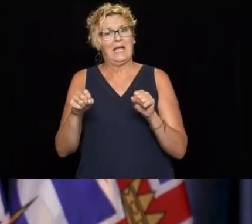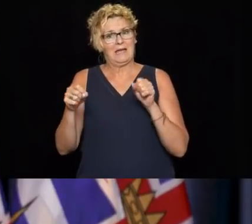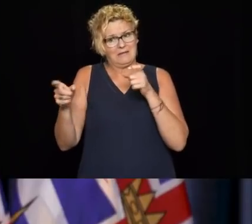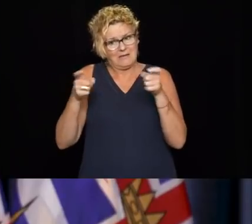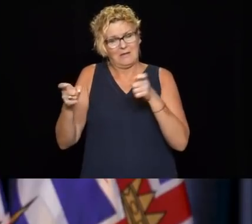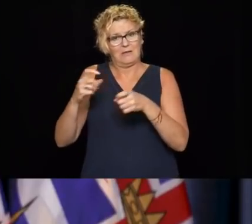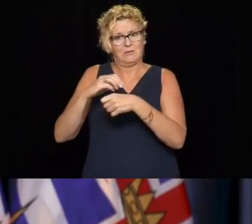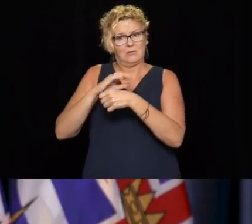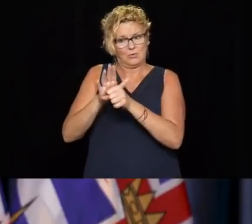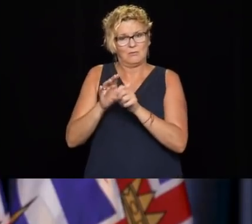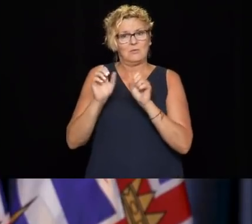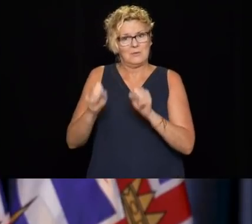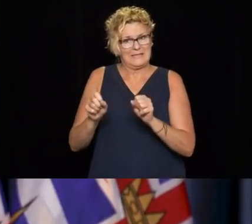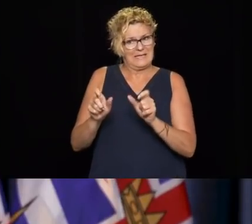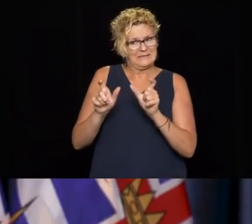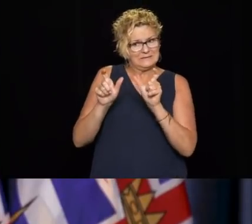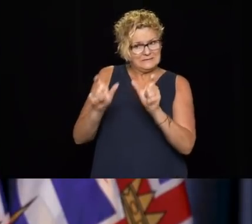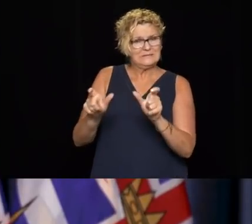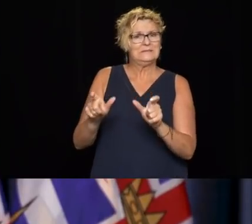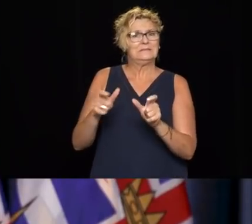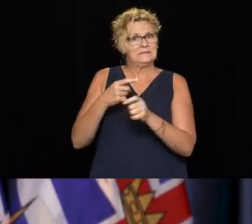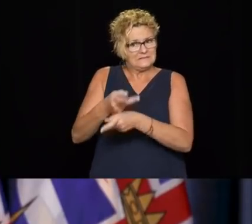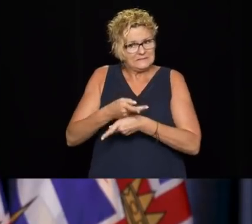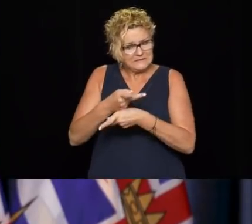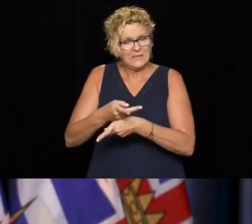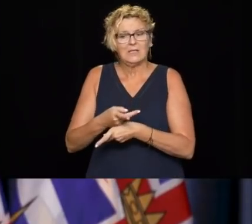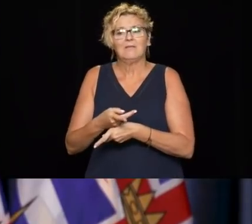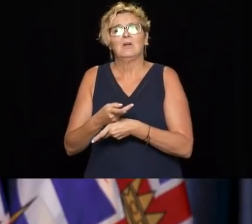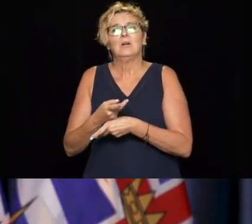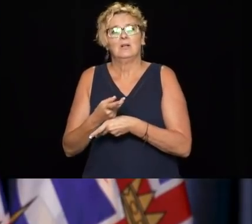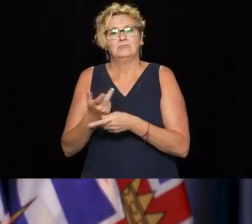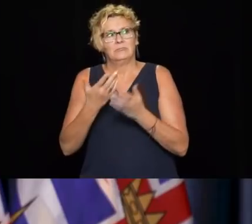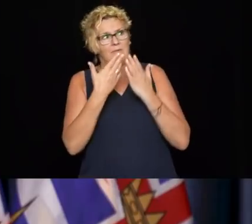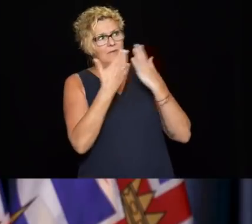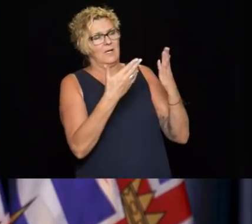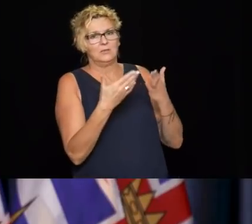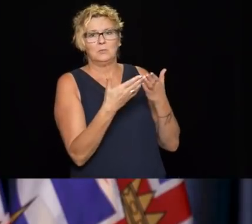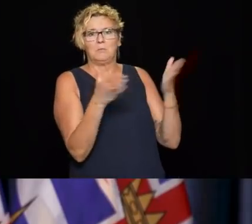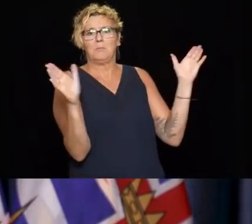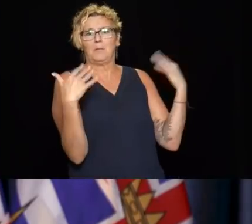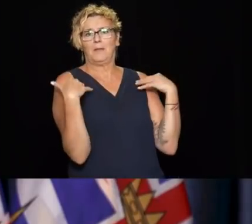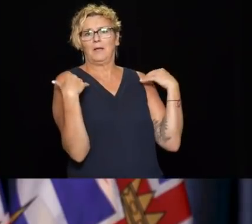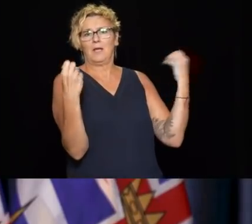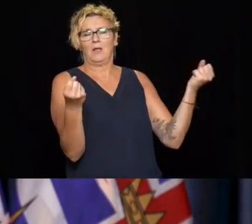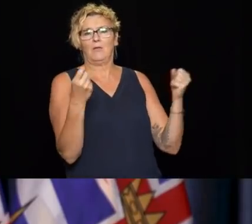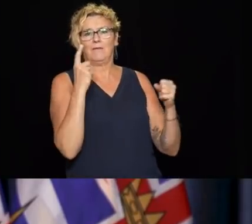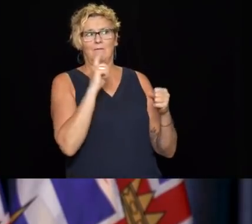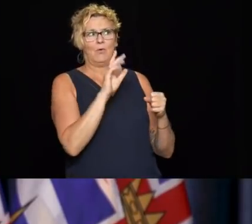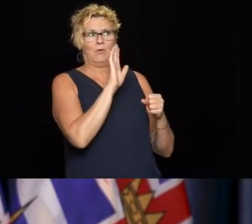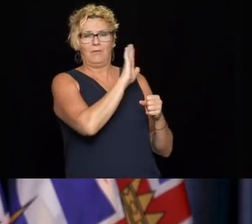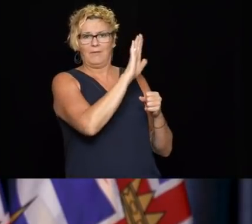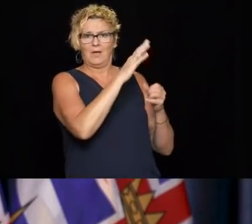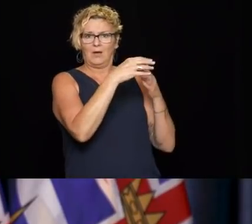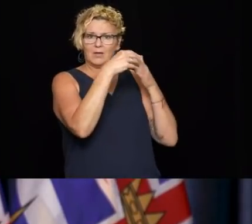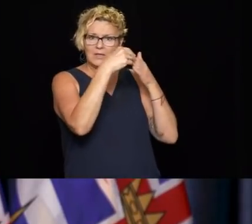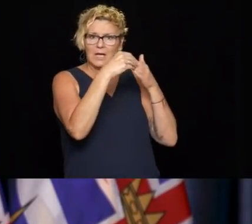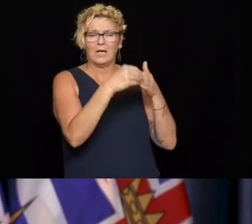a practical factor , having public healthcare makes all of the difference.